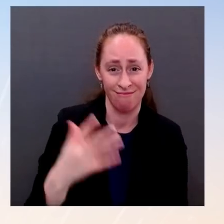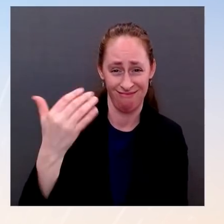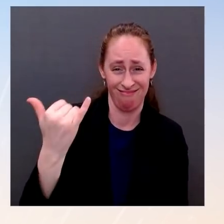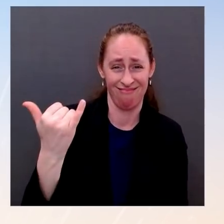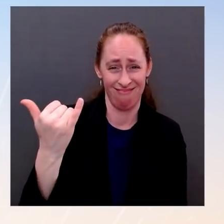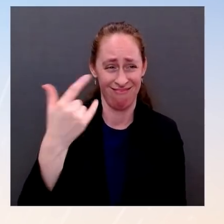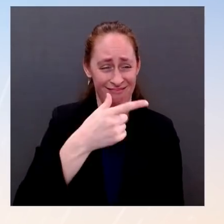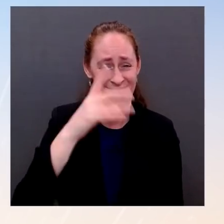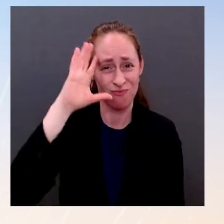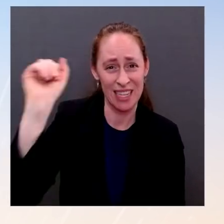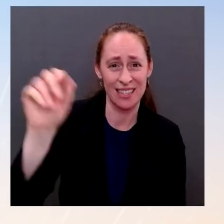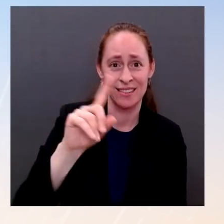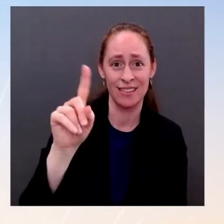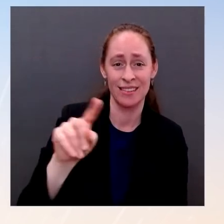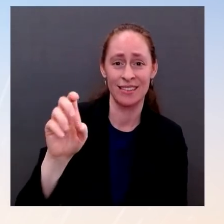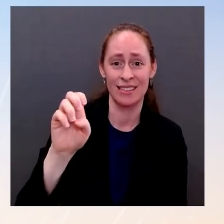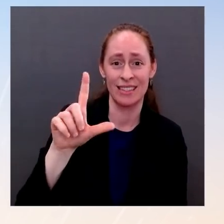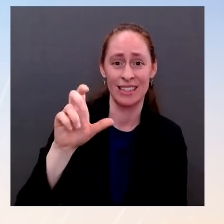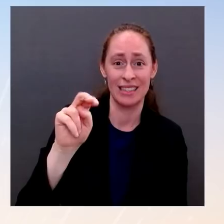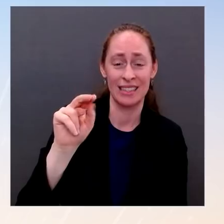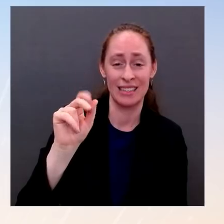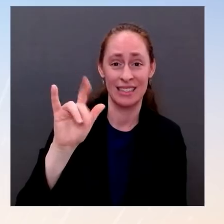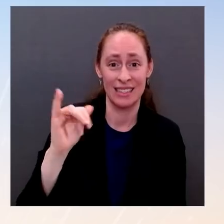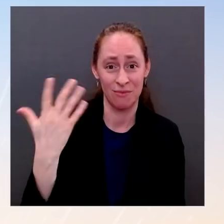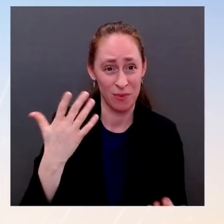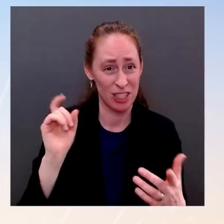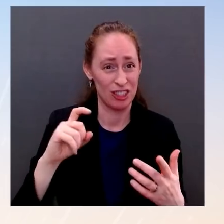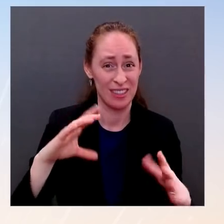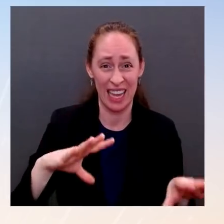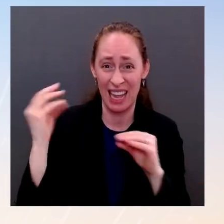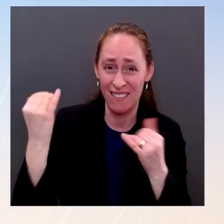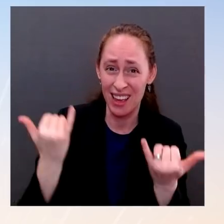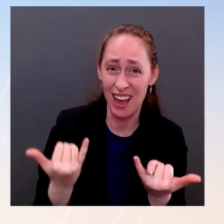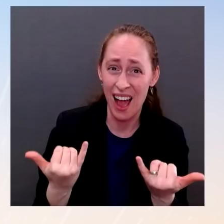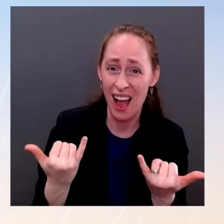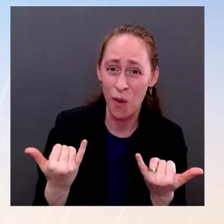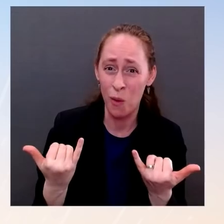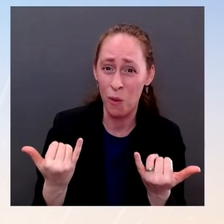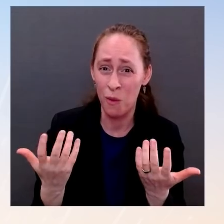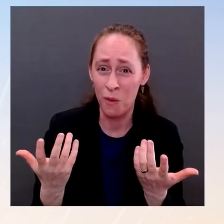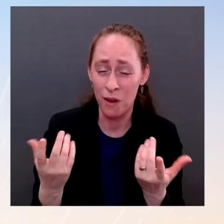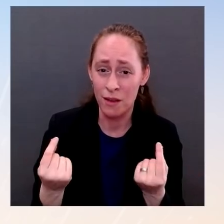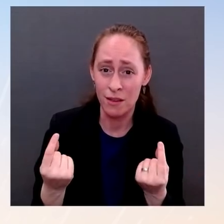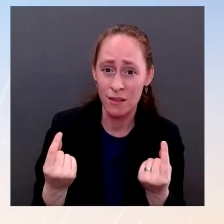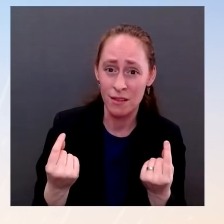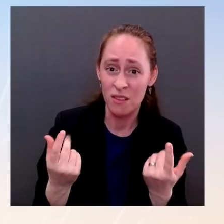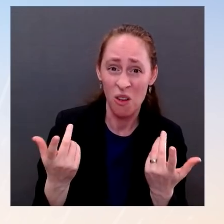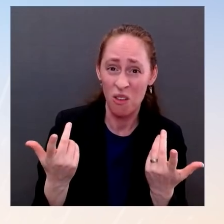But regardless of what decision he makes, he will find a strong partner in the United States. The Press: And what does the President want to hear from the transatlantic?